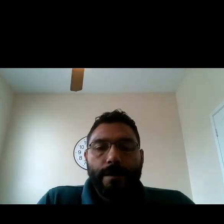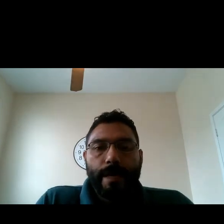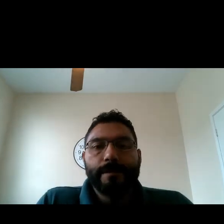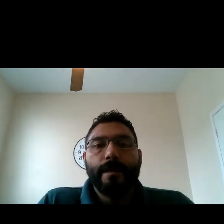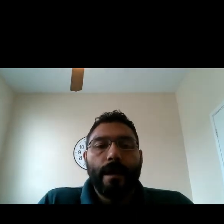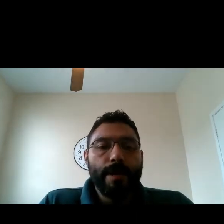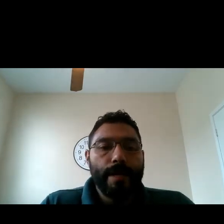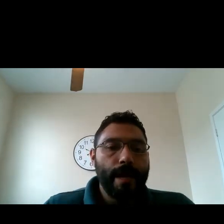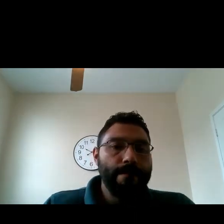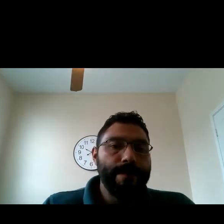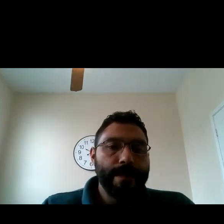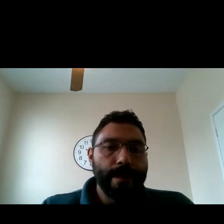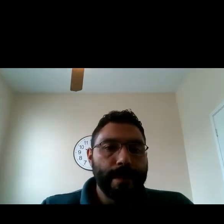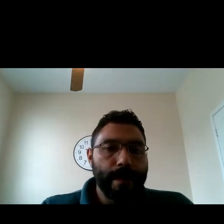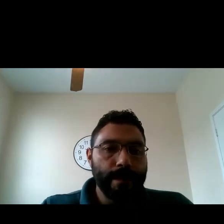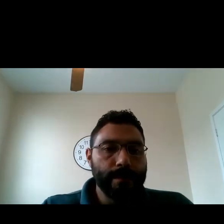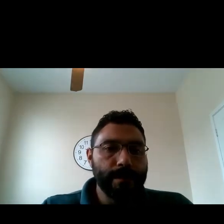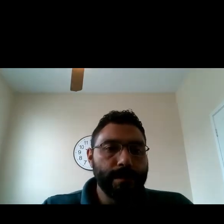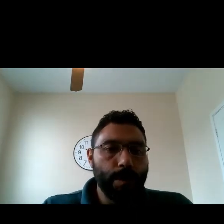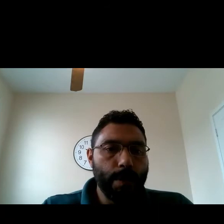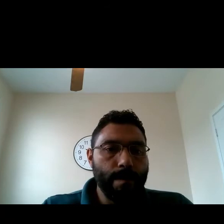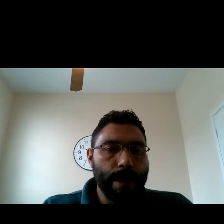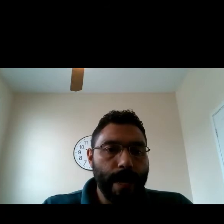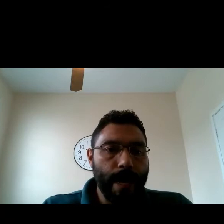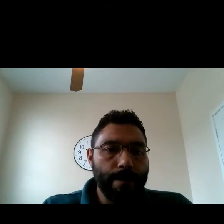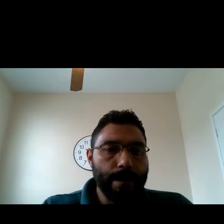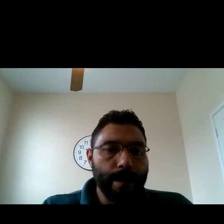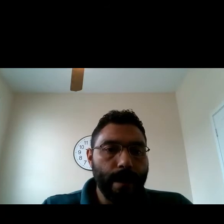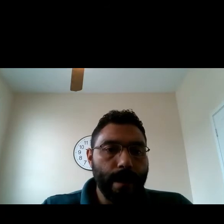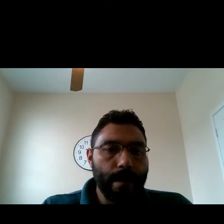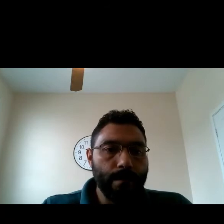So, next we have the Client Assistance Program or CAP,